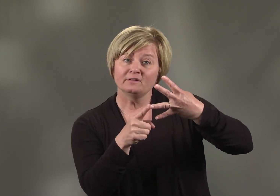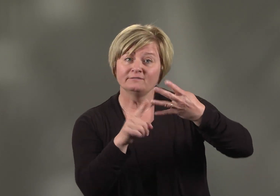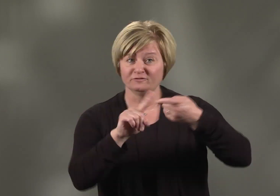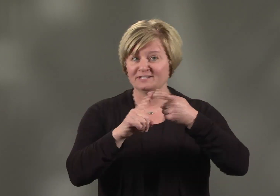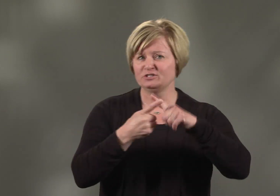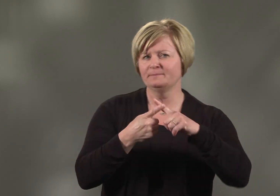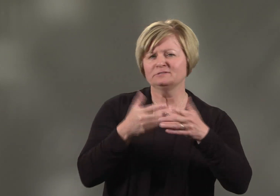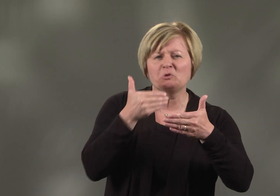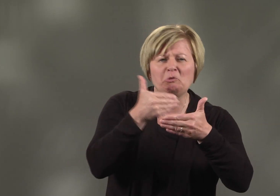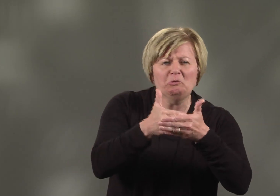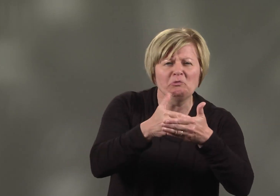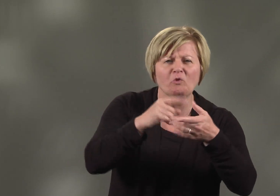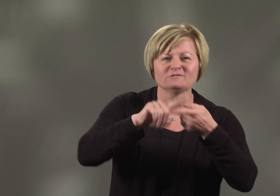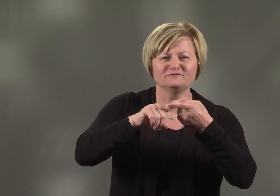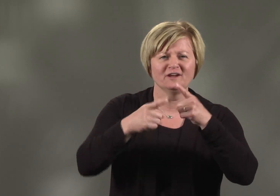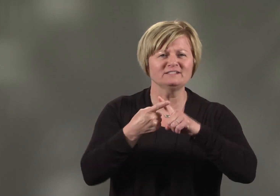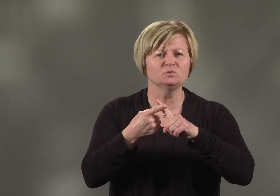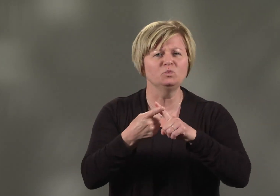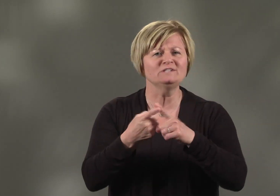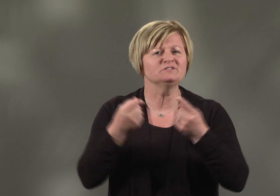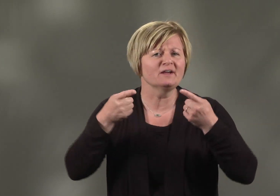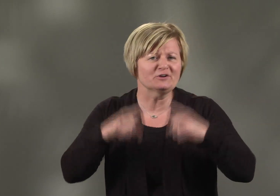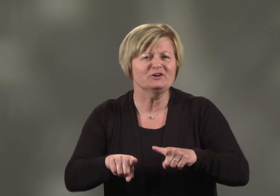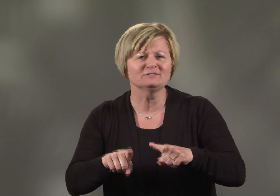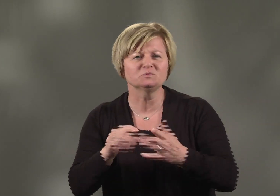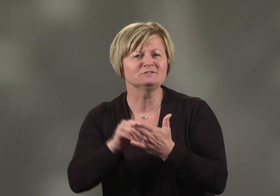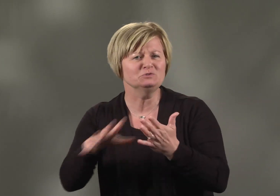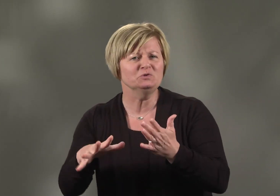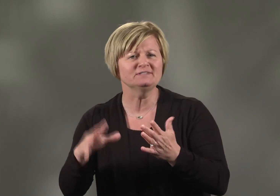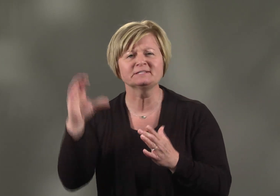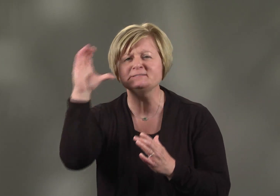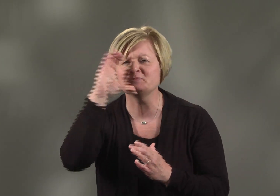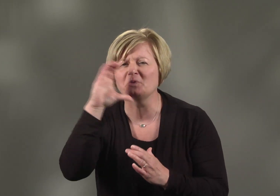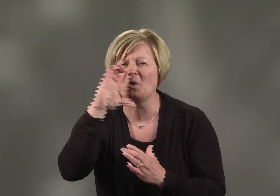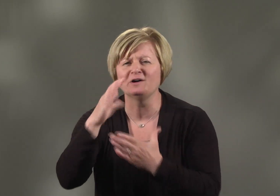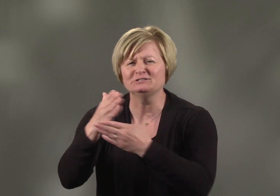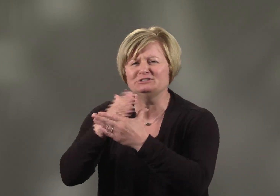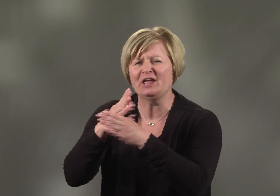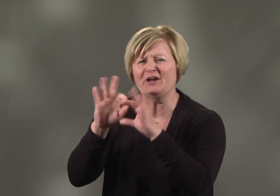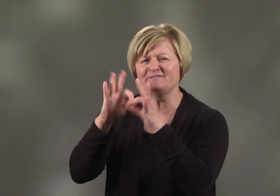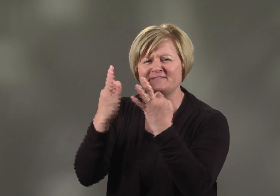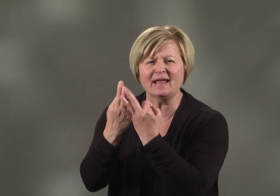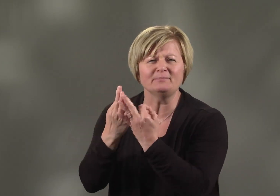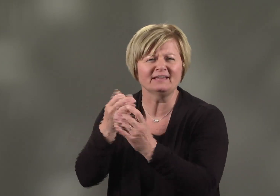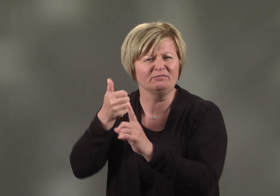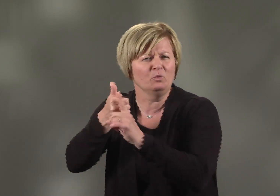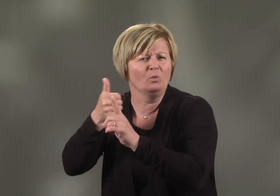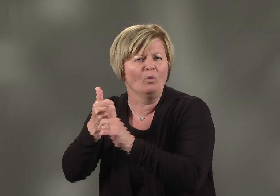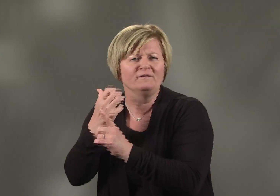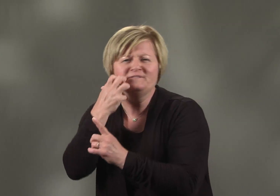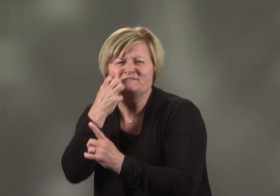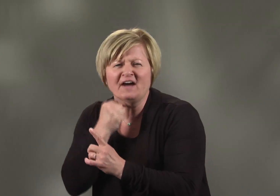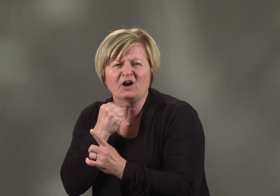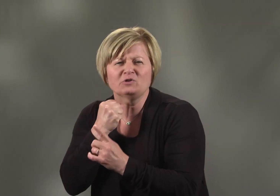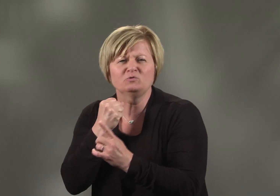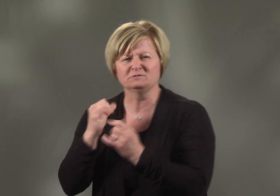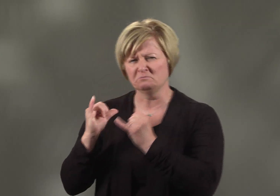The third level of friendship is close friends, which occurs when students explore shared family and their own values,